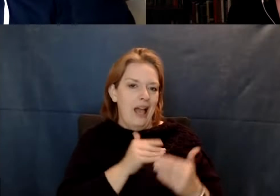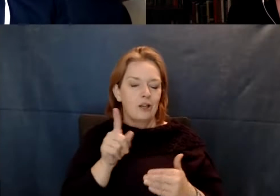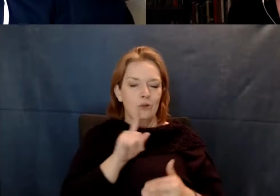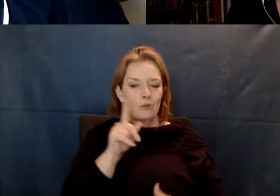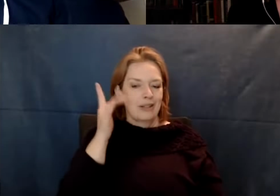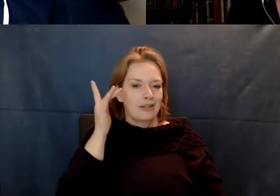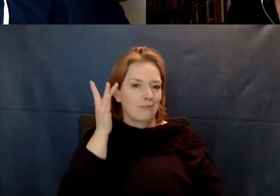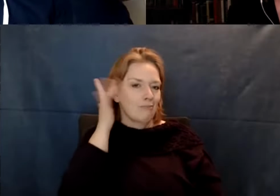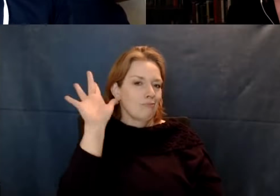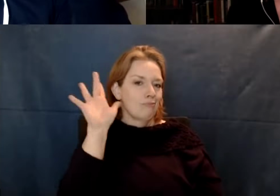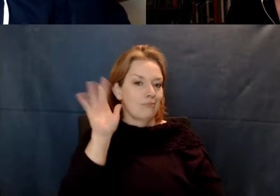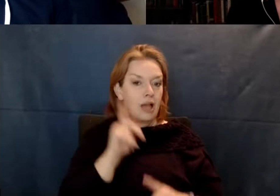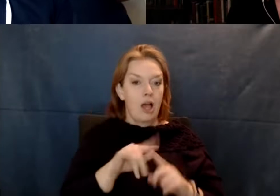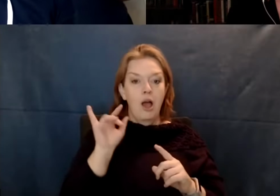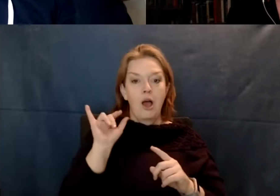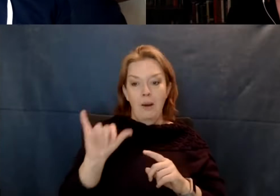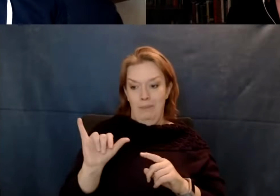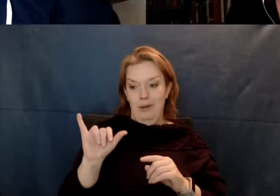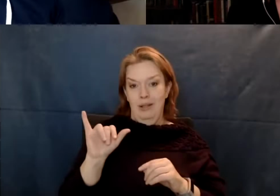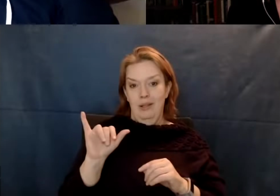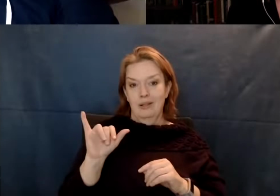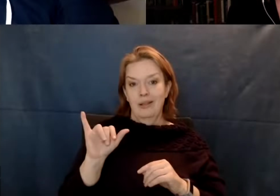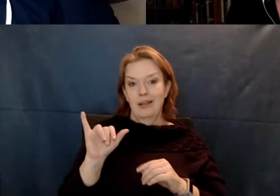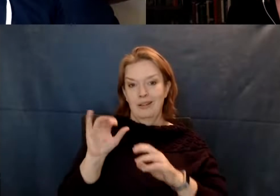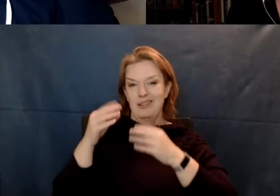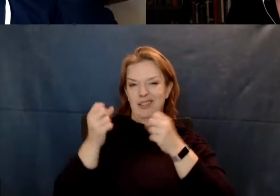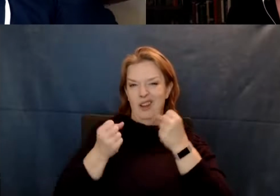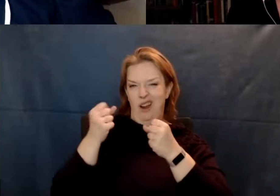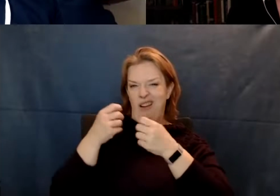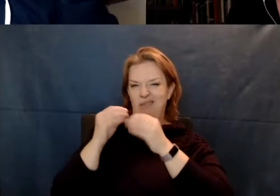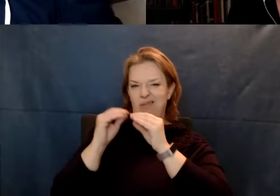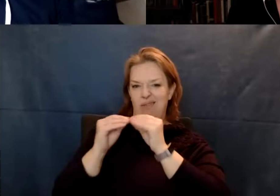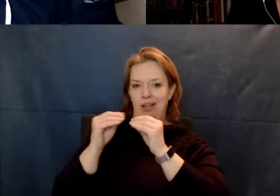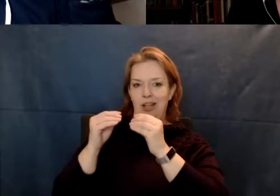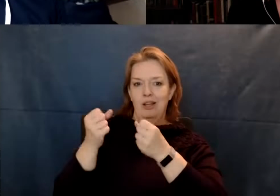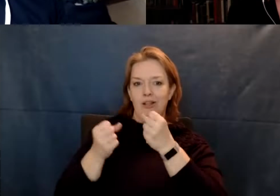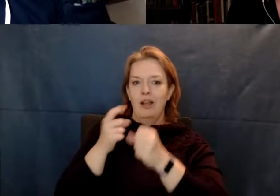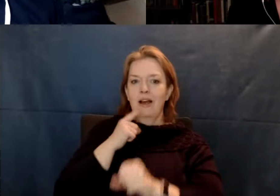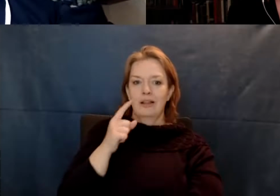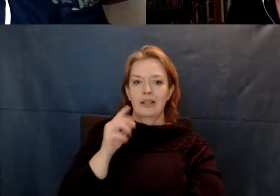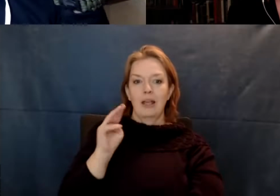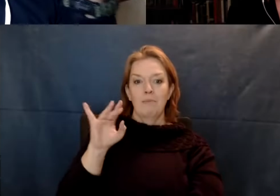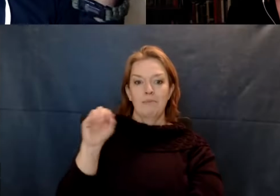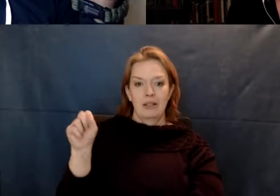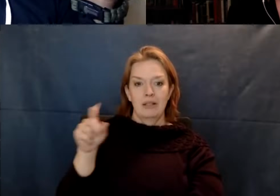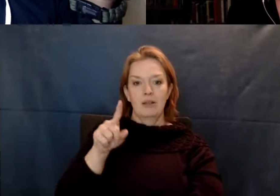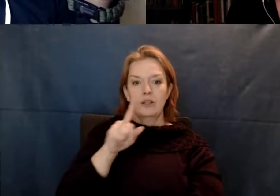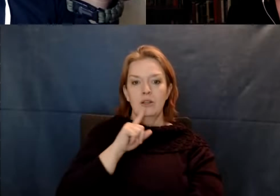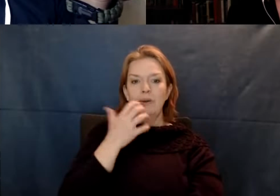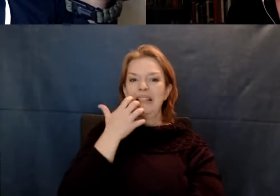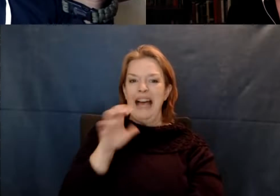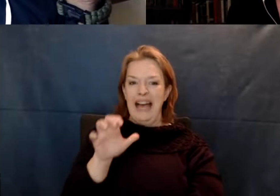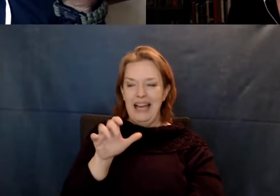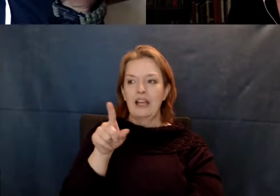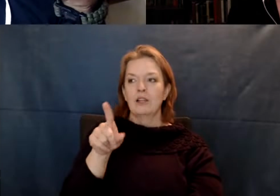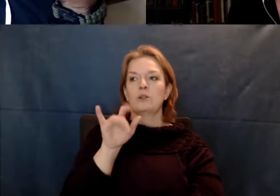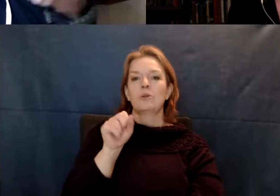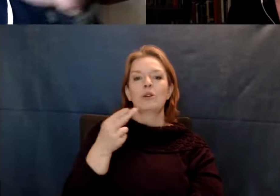sign at the muffler shop said, " Mississippi, you is hot, you is humid, you is something",